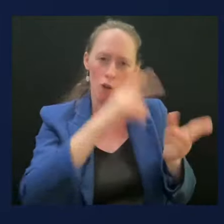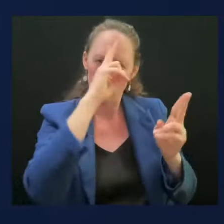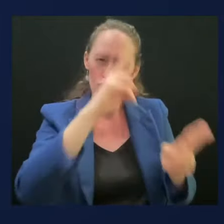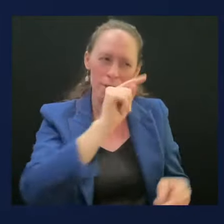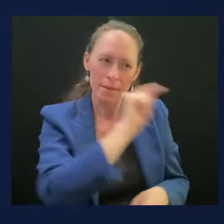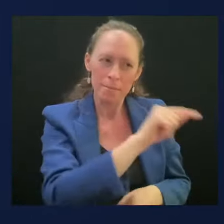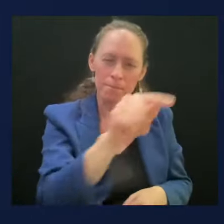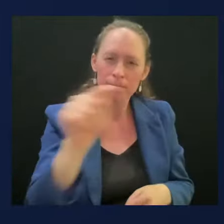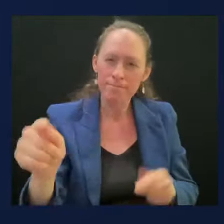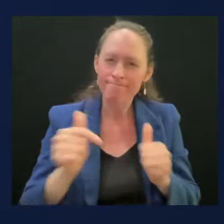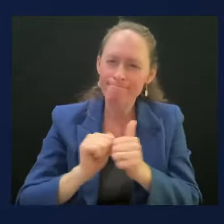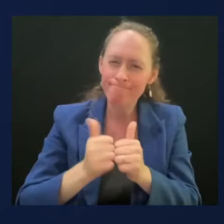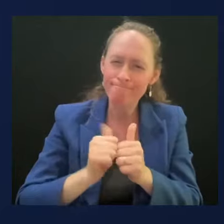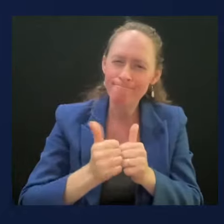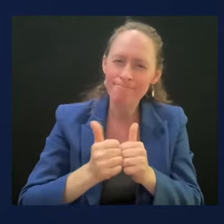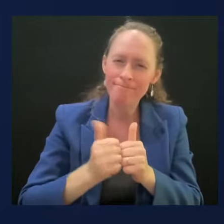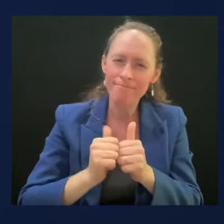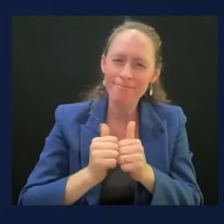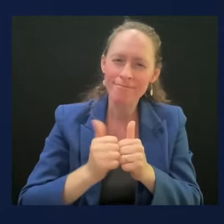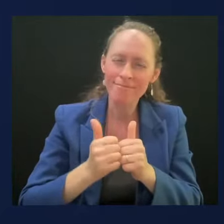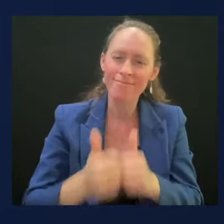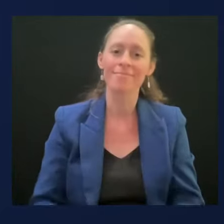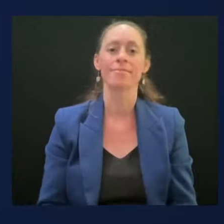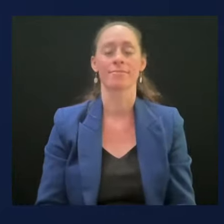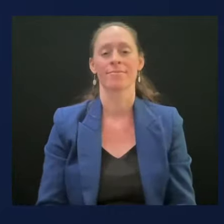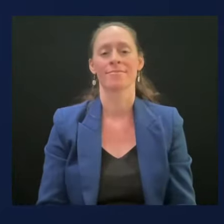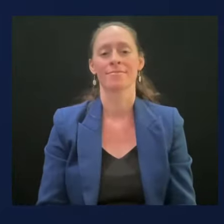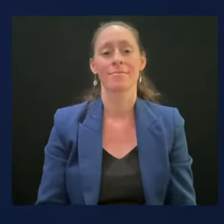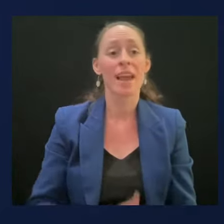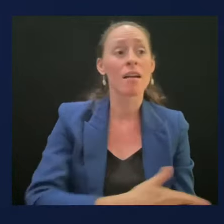that sacrifice was not in vain; to keep working toward a more perfect union,